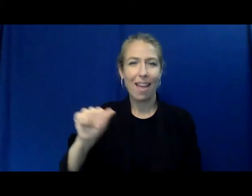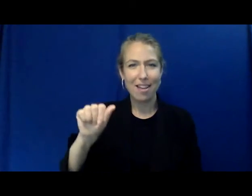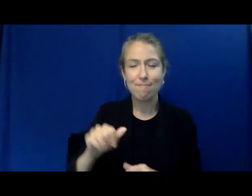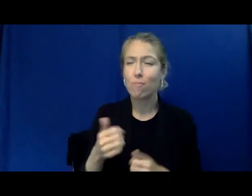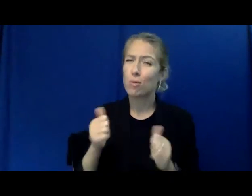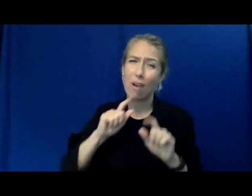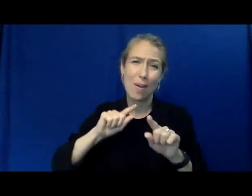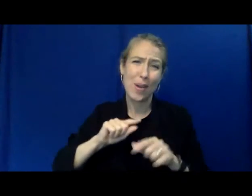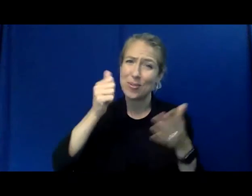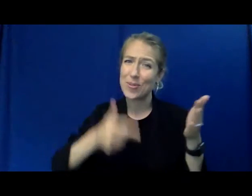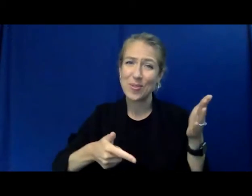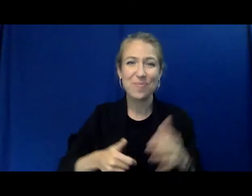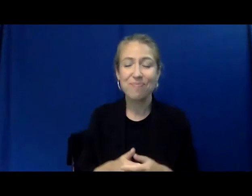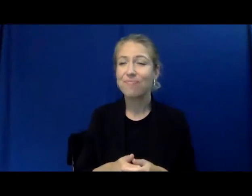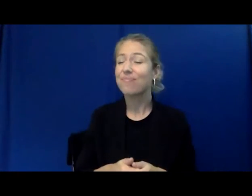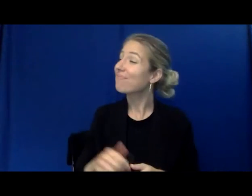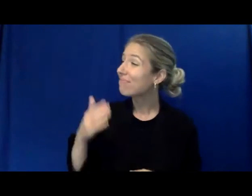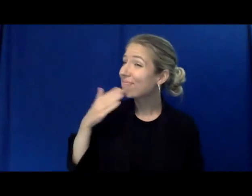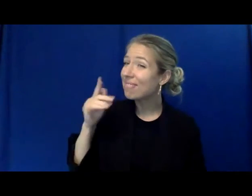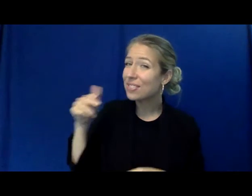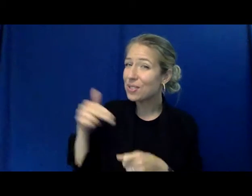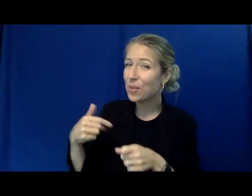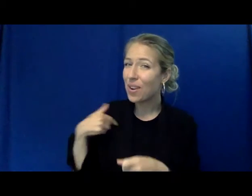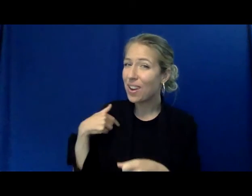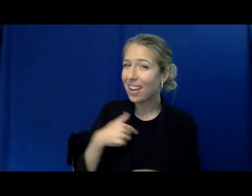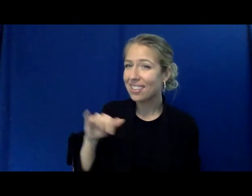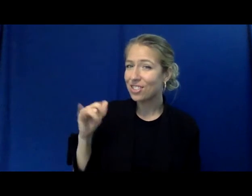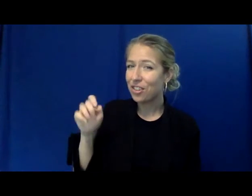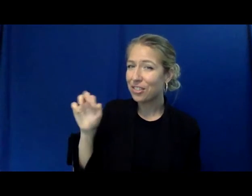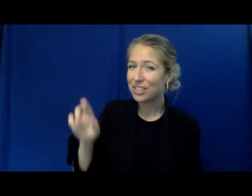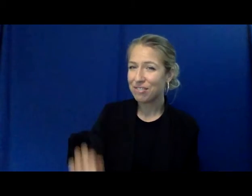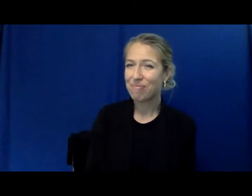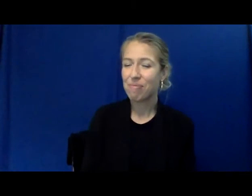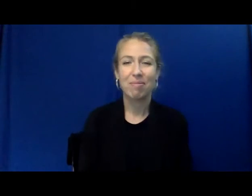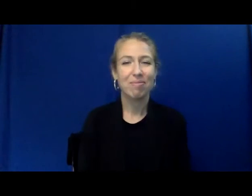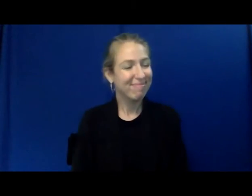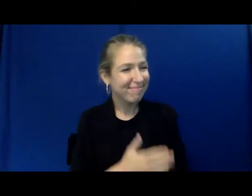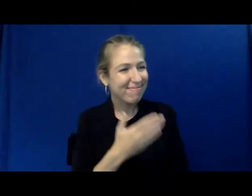Jennifer, thanks so much for joining us today. JENNIFER McDONOUGH: Thanks for having me.